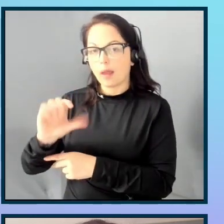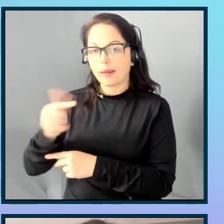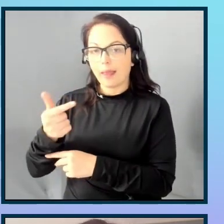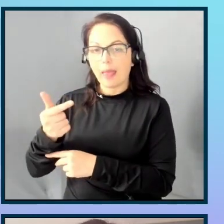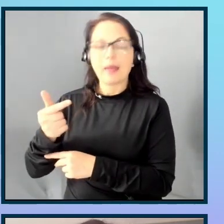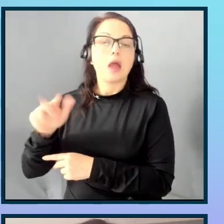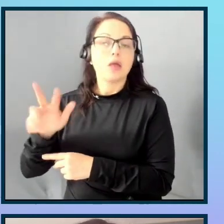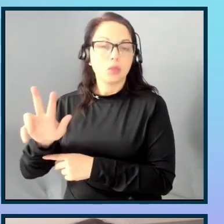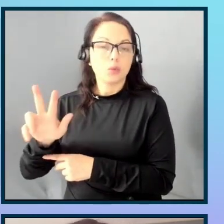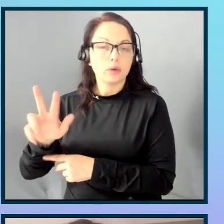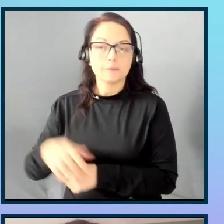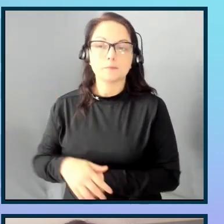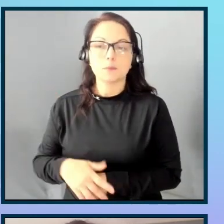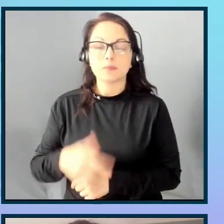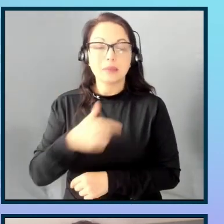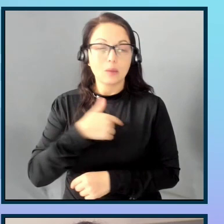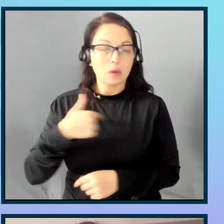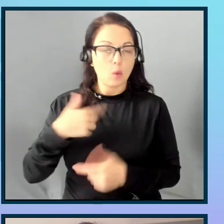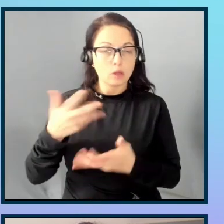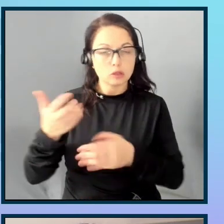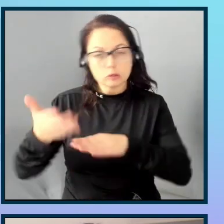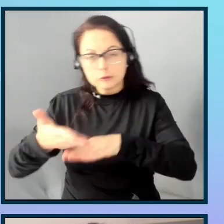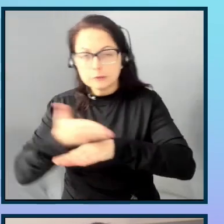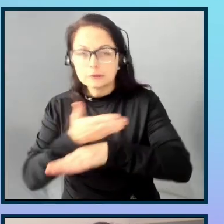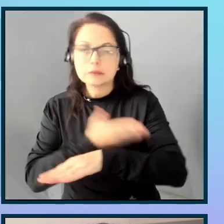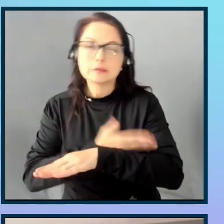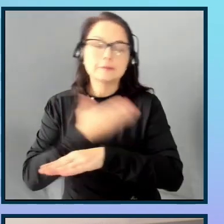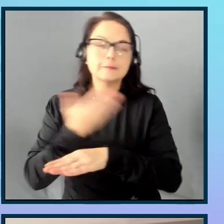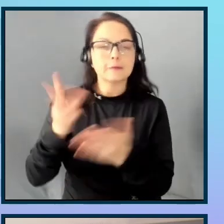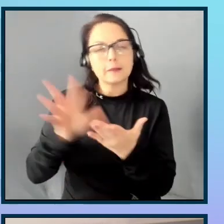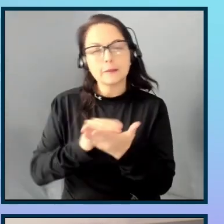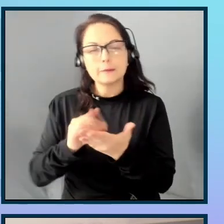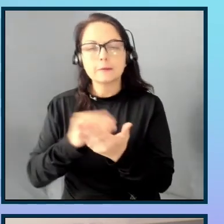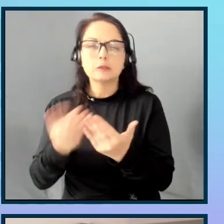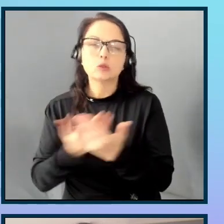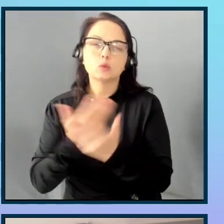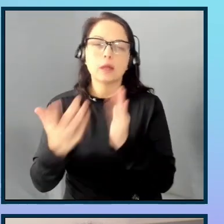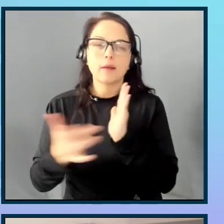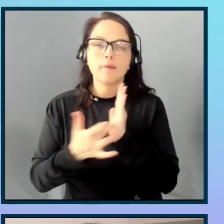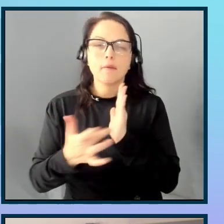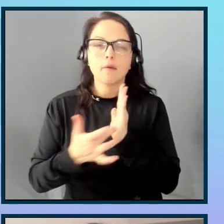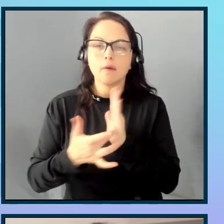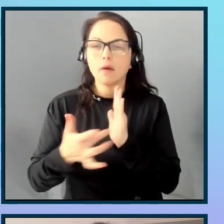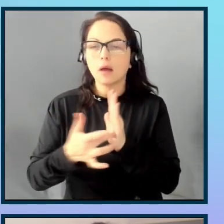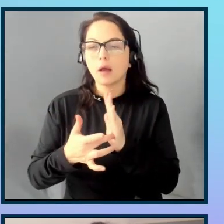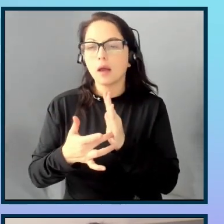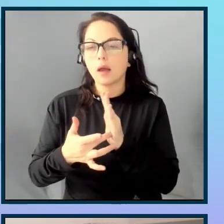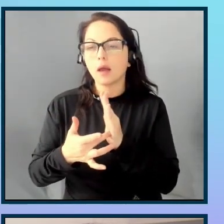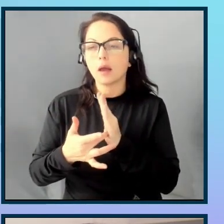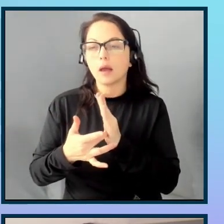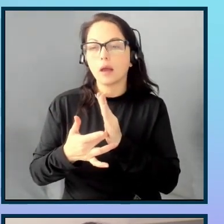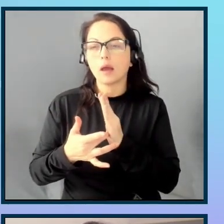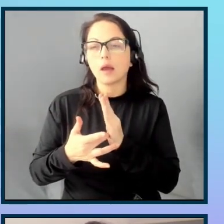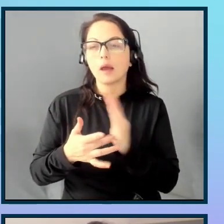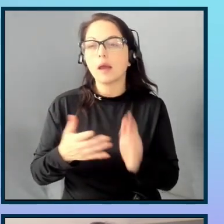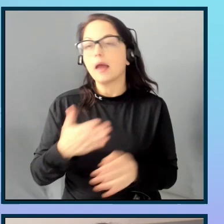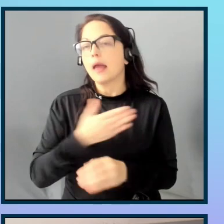we want to do a better job of keeping up with new technologies and we want to better reflect real world accessibility.